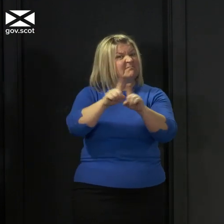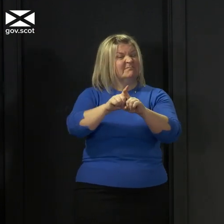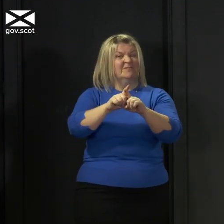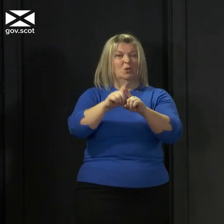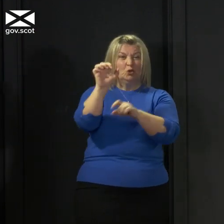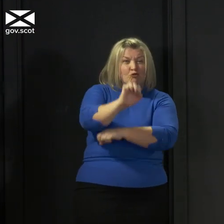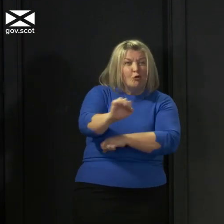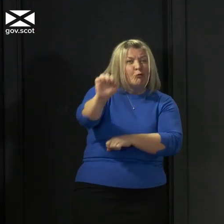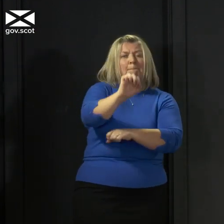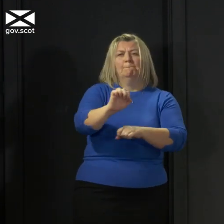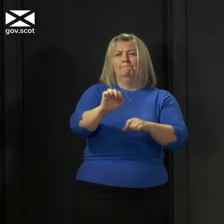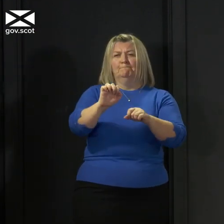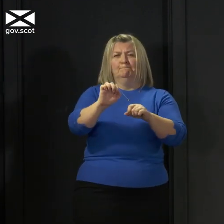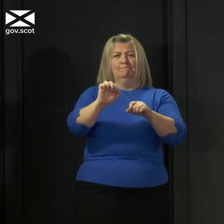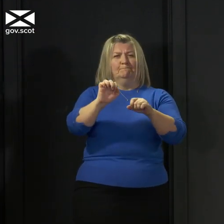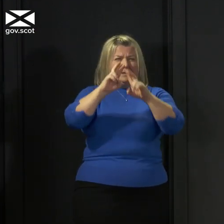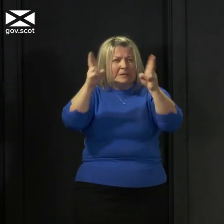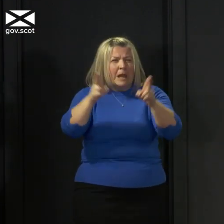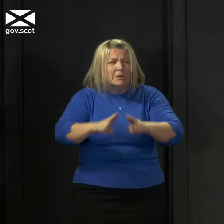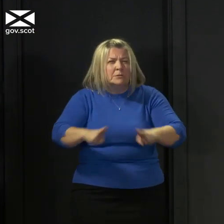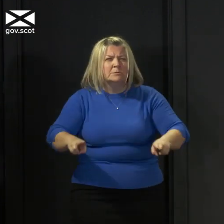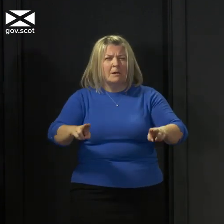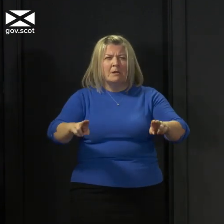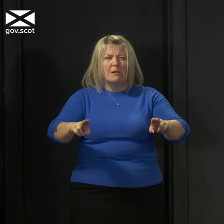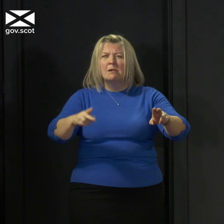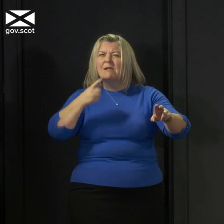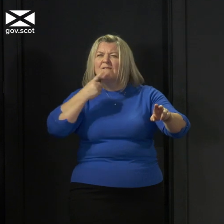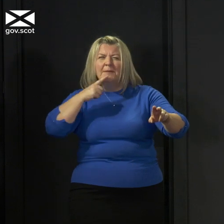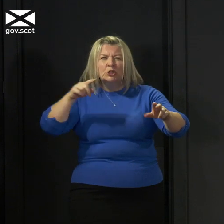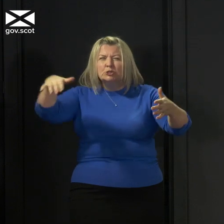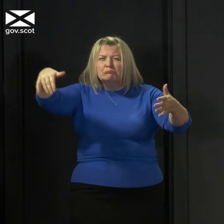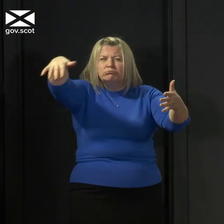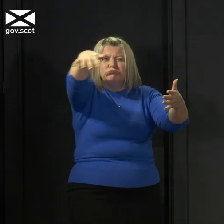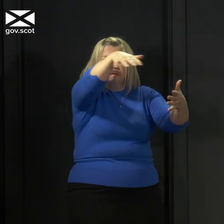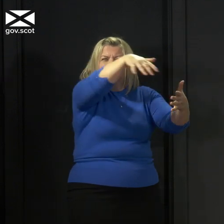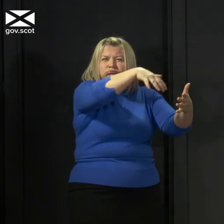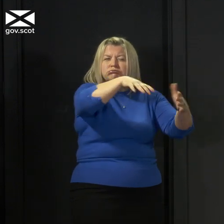way there what old right now is we try to chart the base way forward and lastly